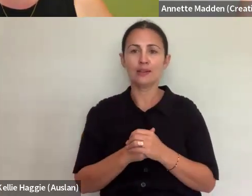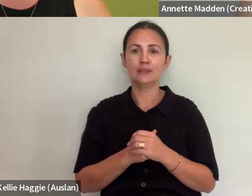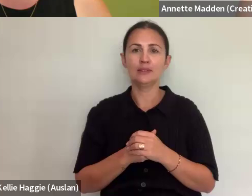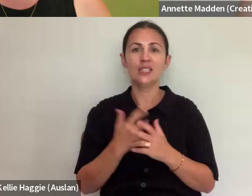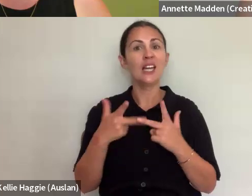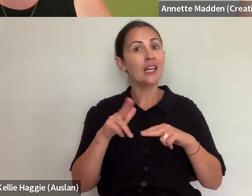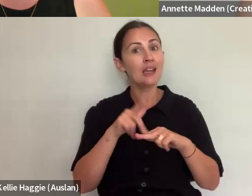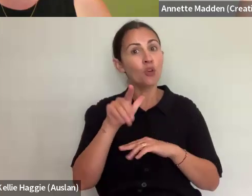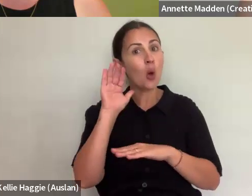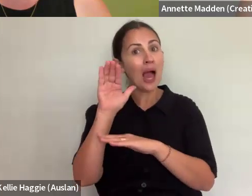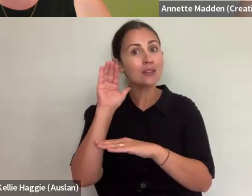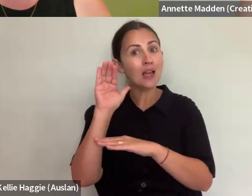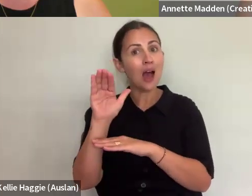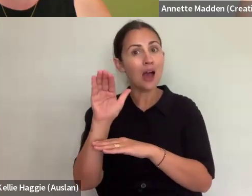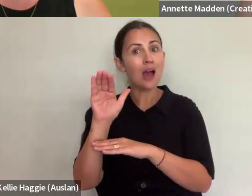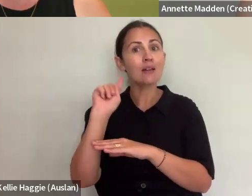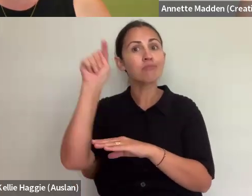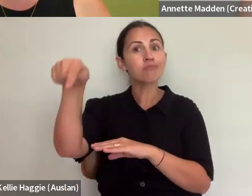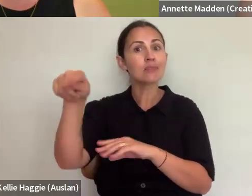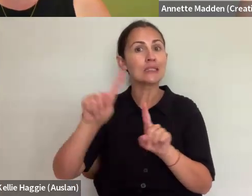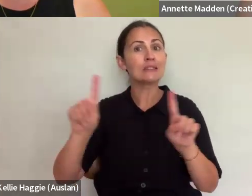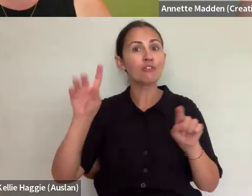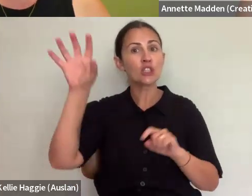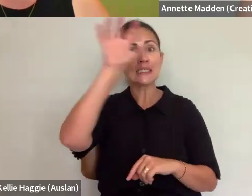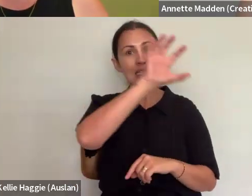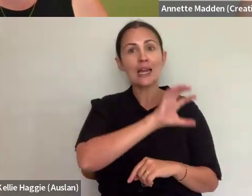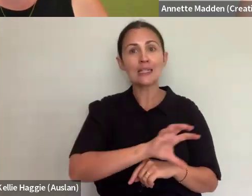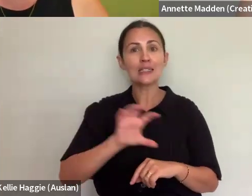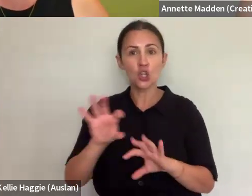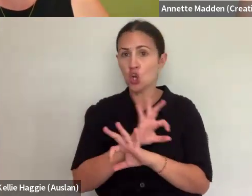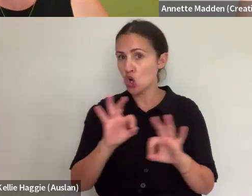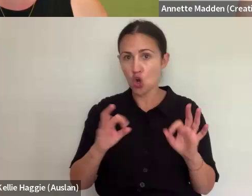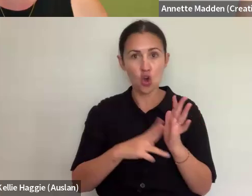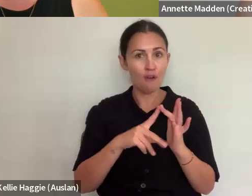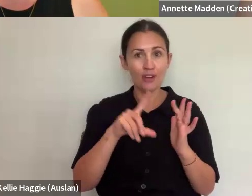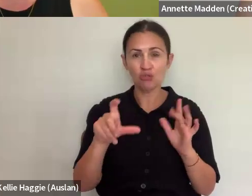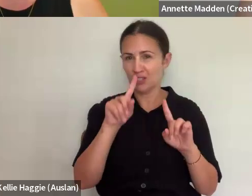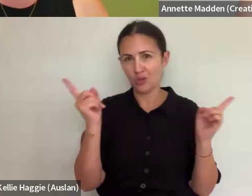is not circus or physical theatre , organisations who are not based in Victoria